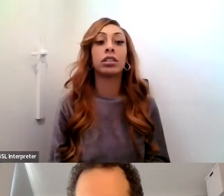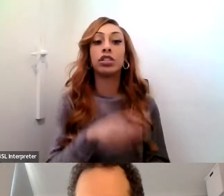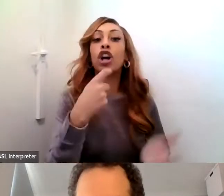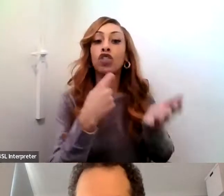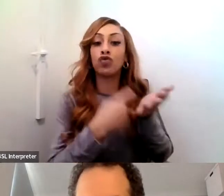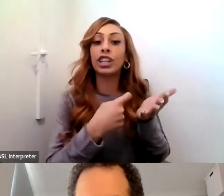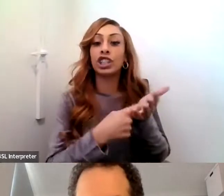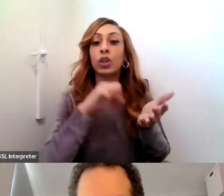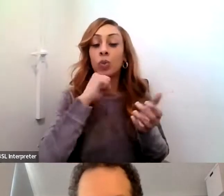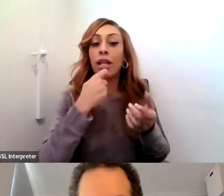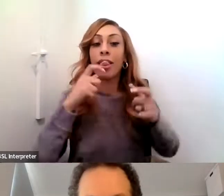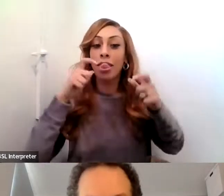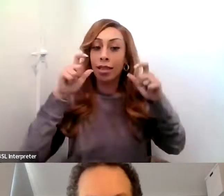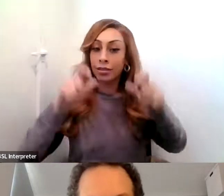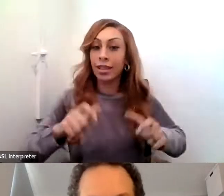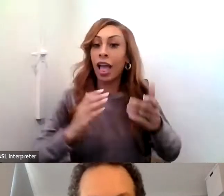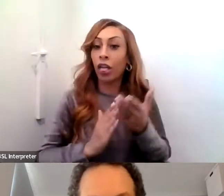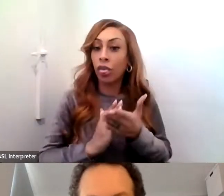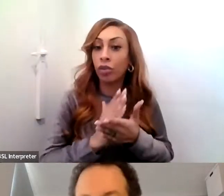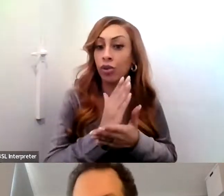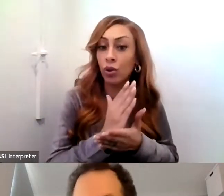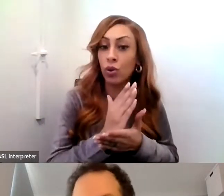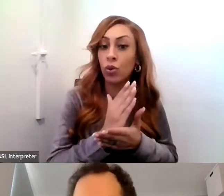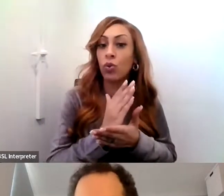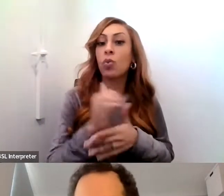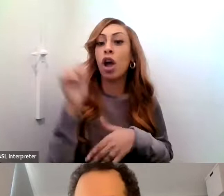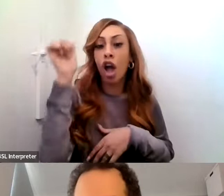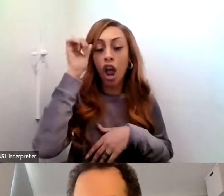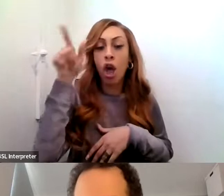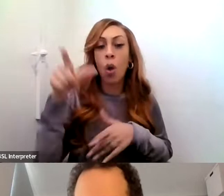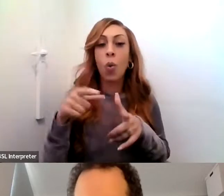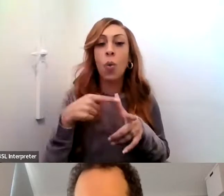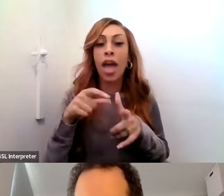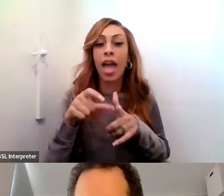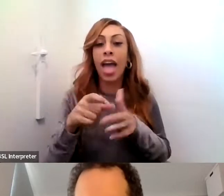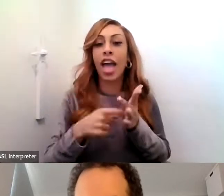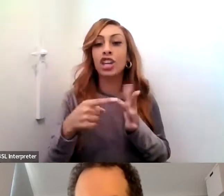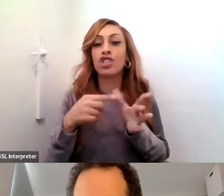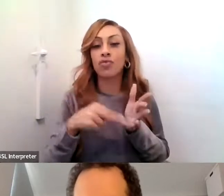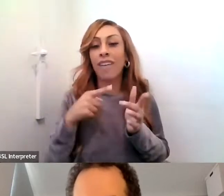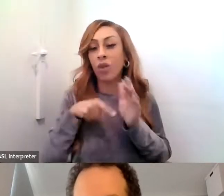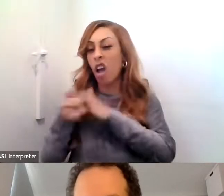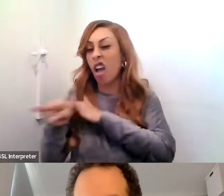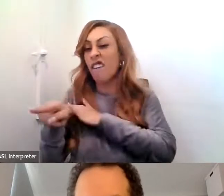you're going to be joining us for the round table at the end of the day, but I know that Adrian, you have to head off, because you are teaching at 11.00,